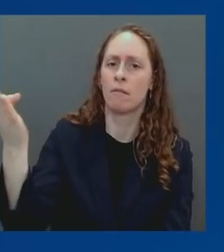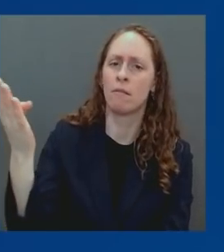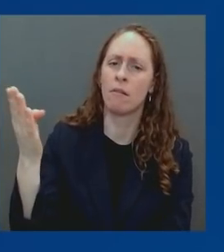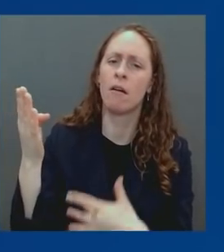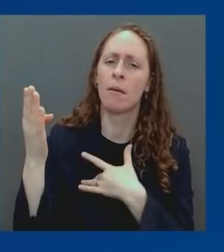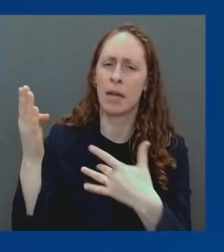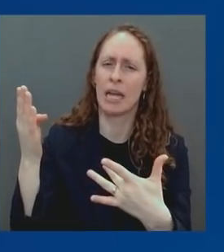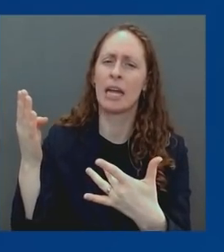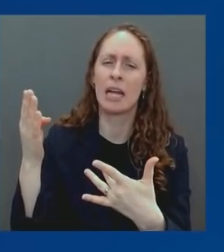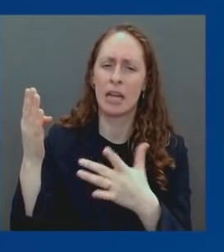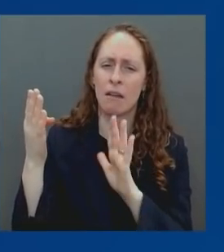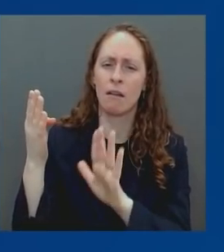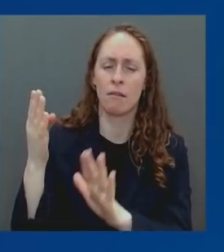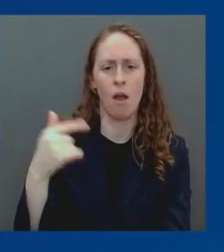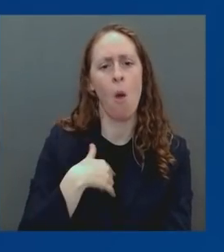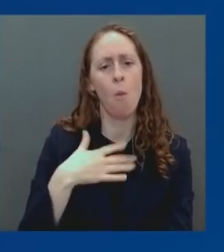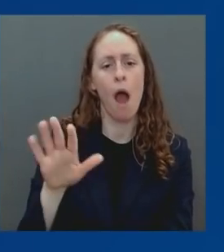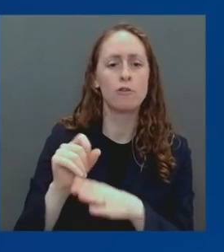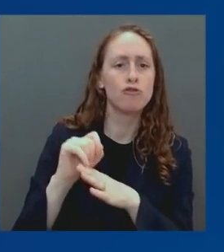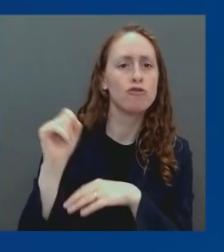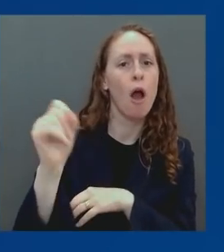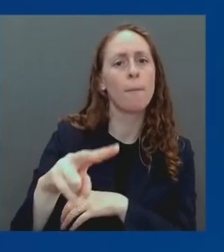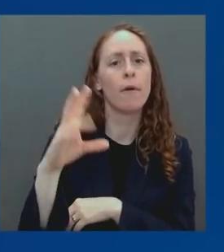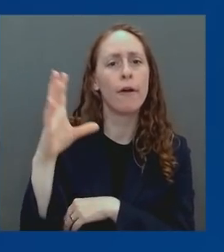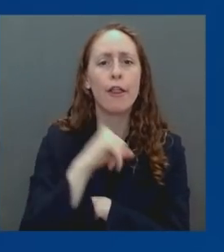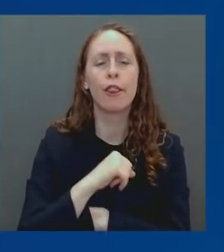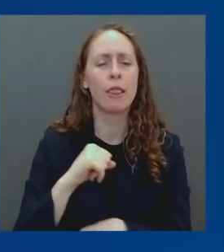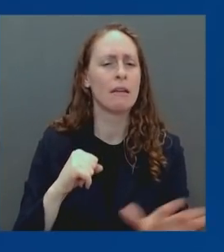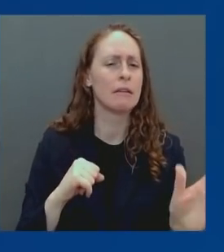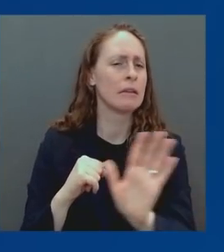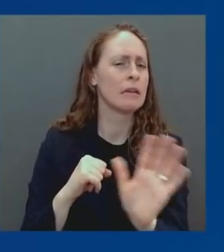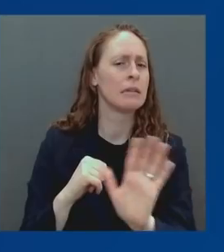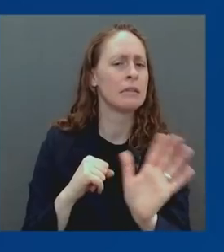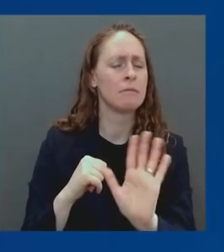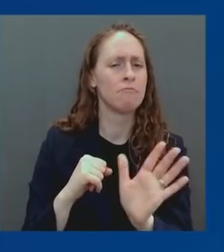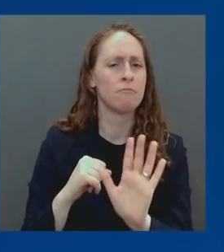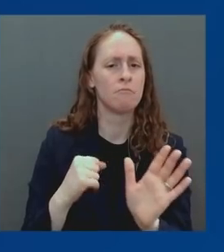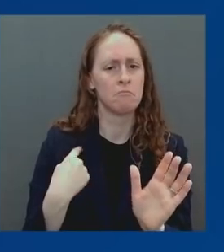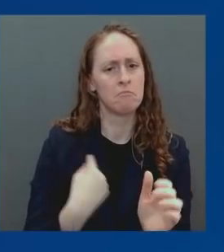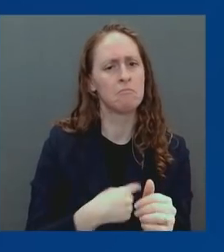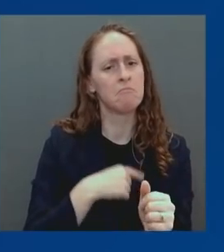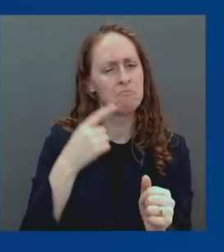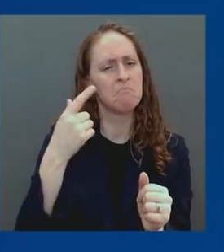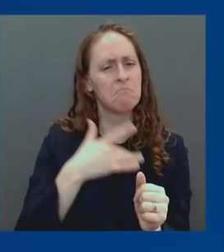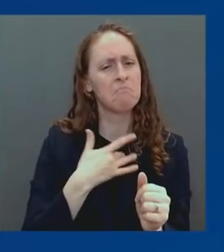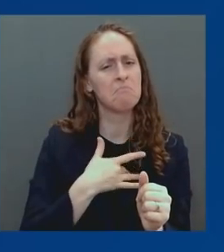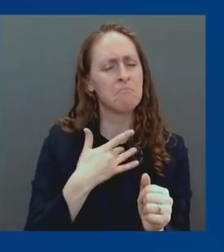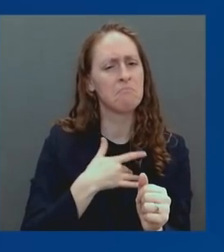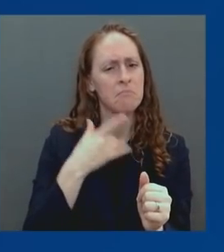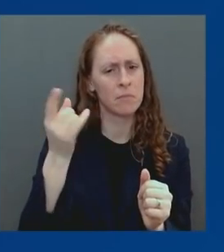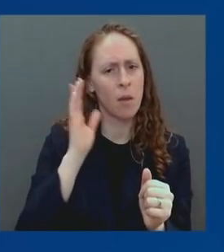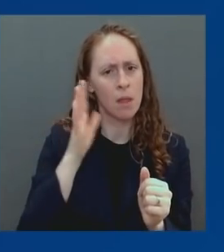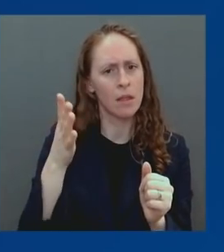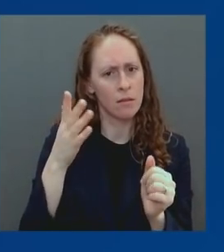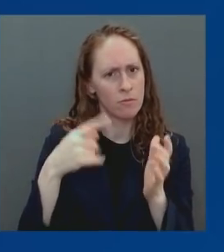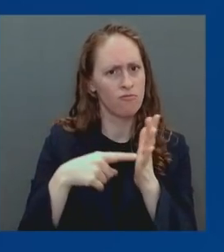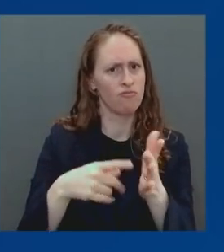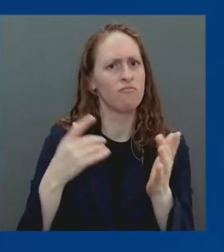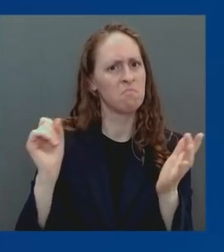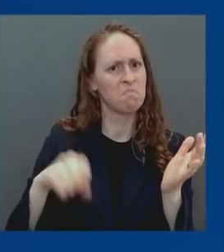we will get a vaccine efficacy signal that would allow for the use of this vaccine in children. But let's wait for the FDA determination